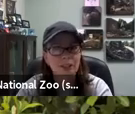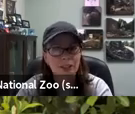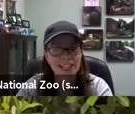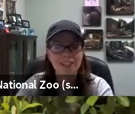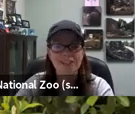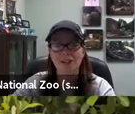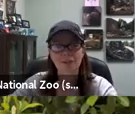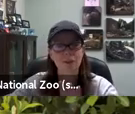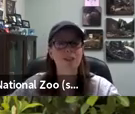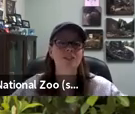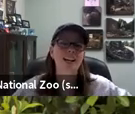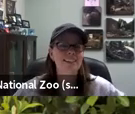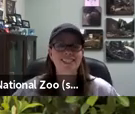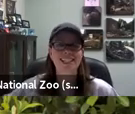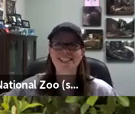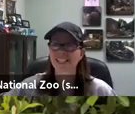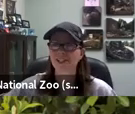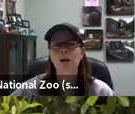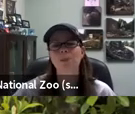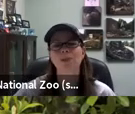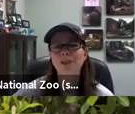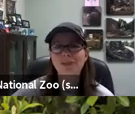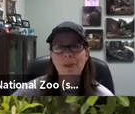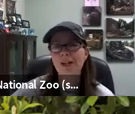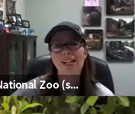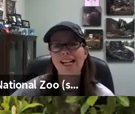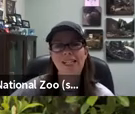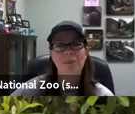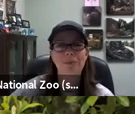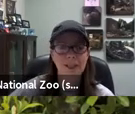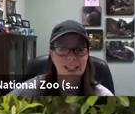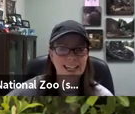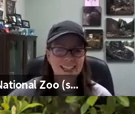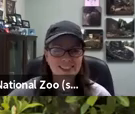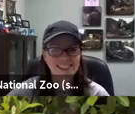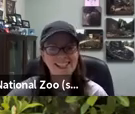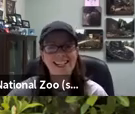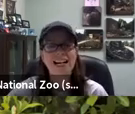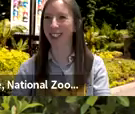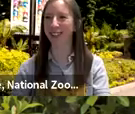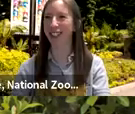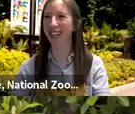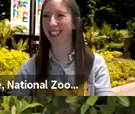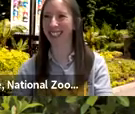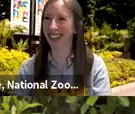greenhouse so every winter I have a nice